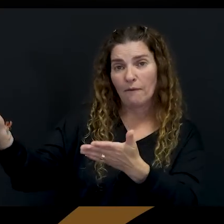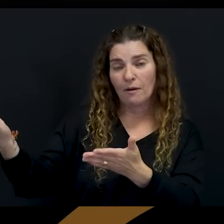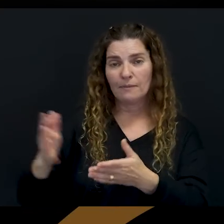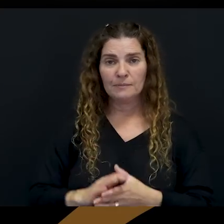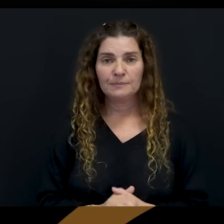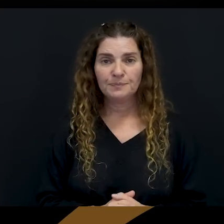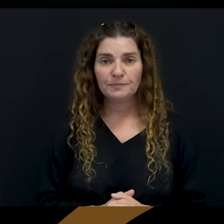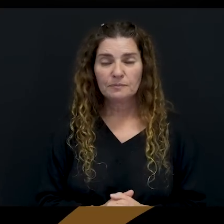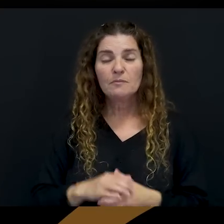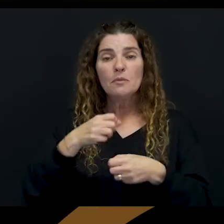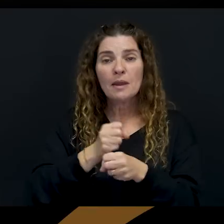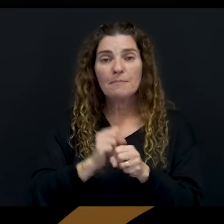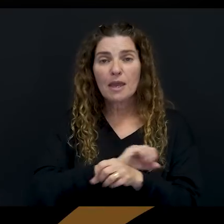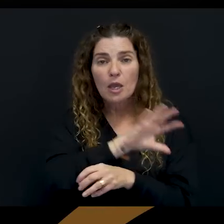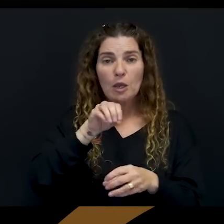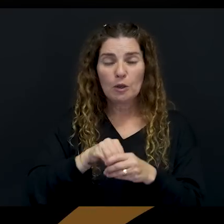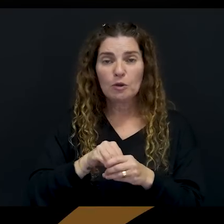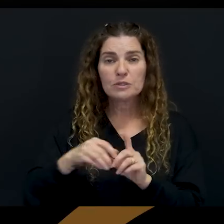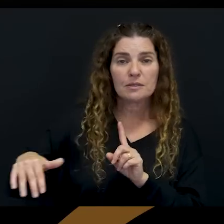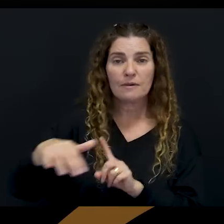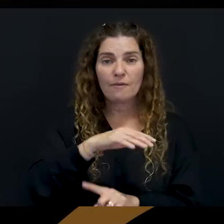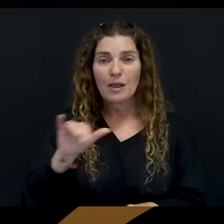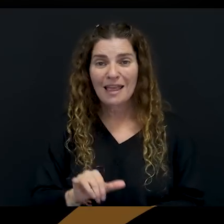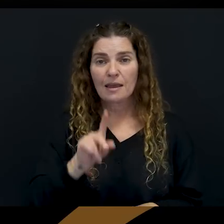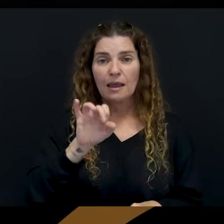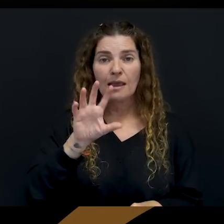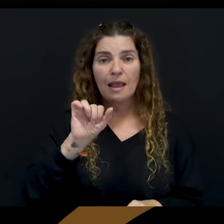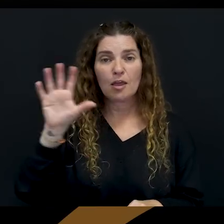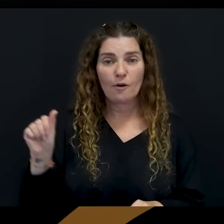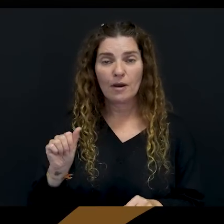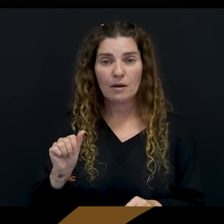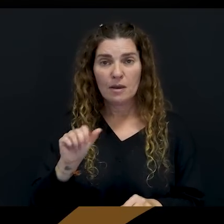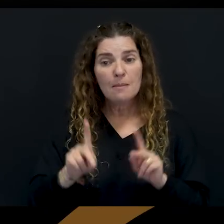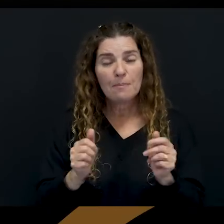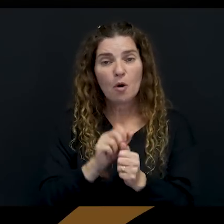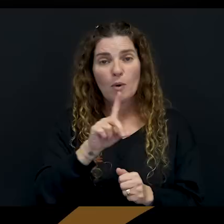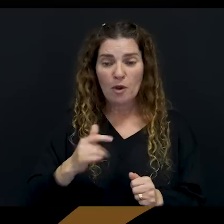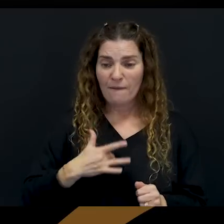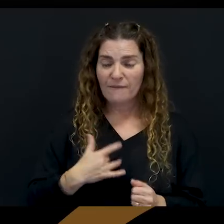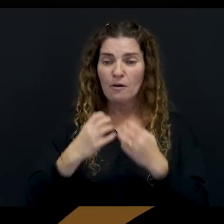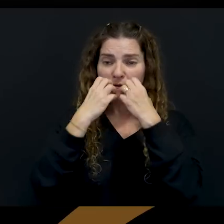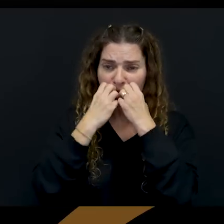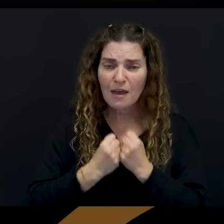where people with disabilities feel valued and welcomed. And number three, innovate.